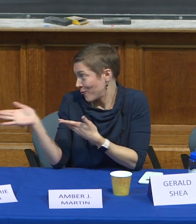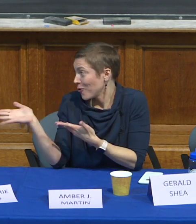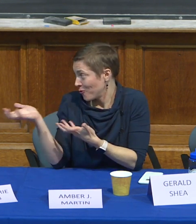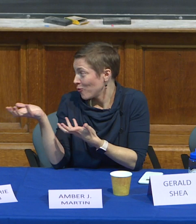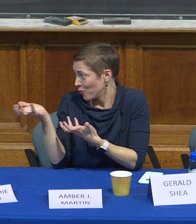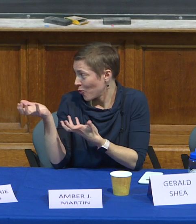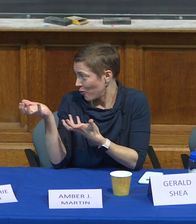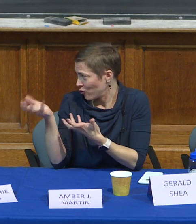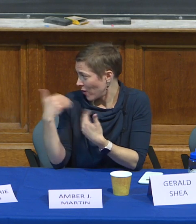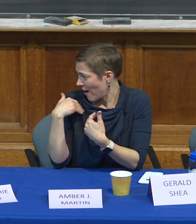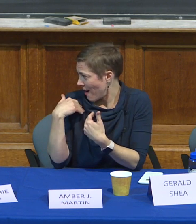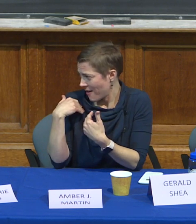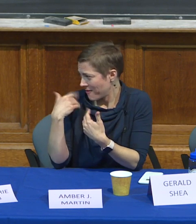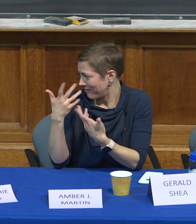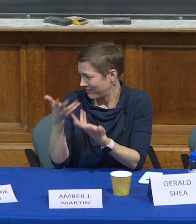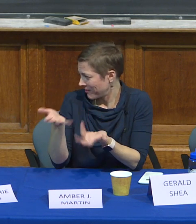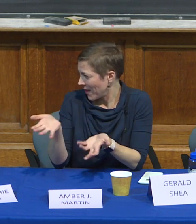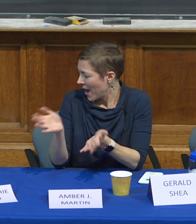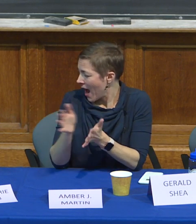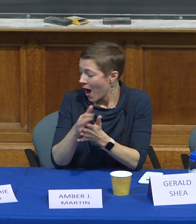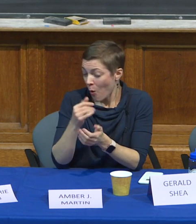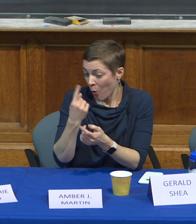But would you like to take a shot at that, Annemarie?